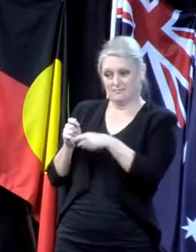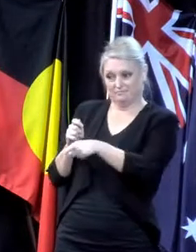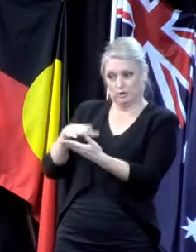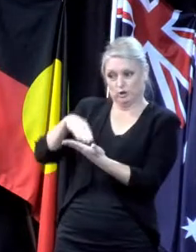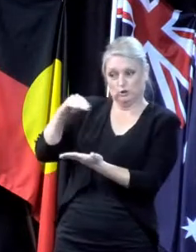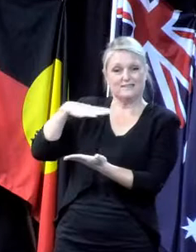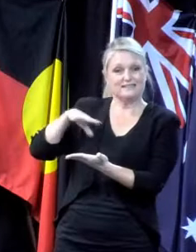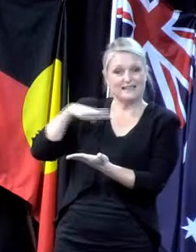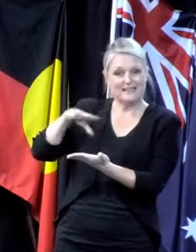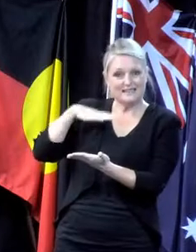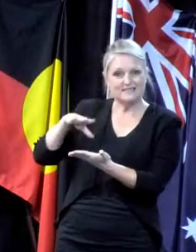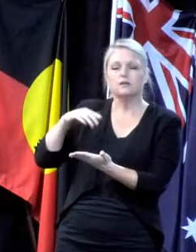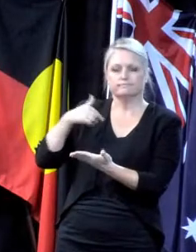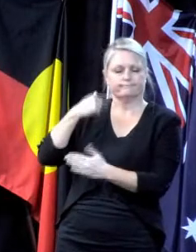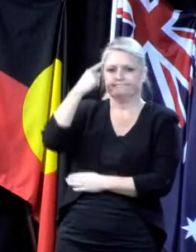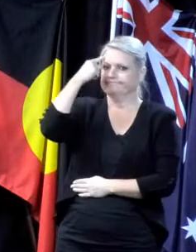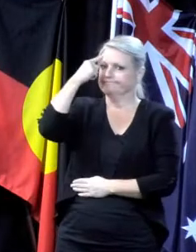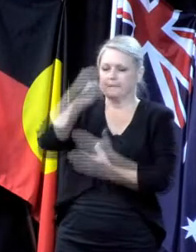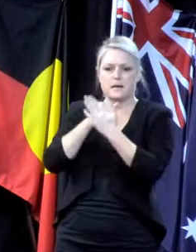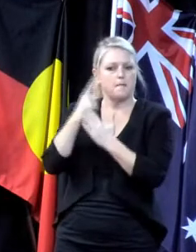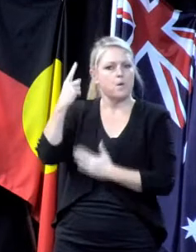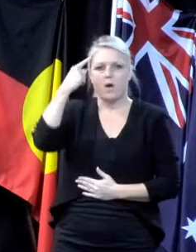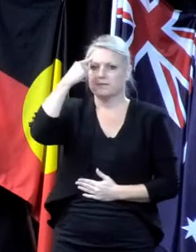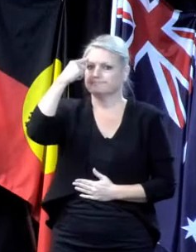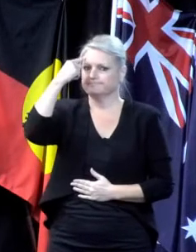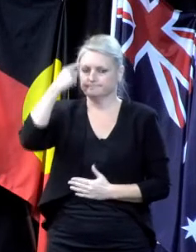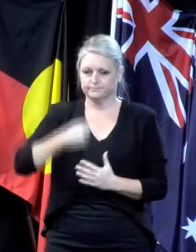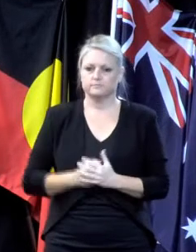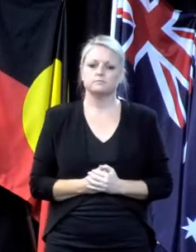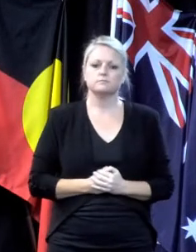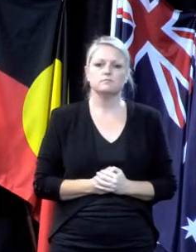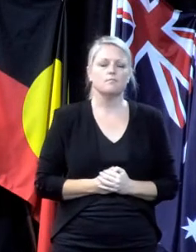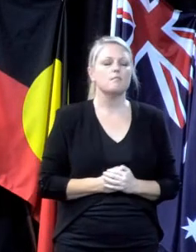OK, what I want to take you to is Paragraph 13.